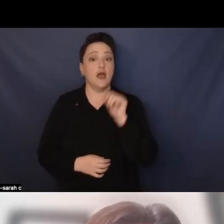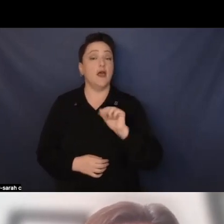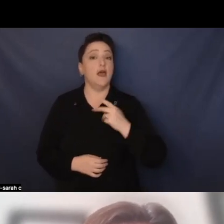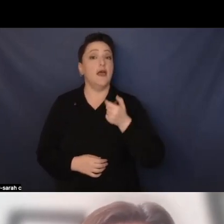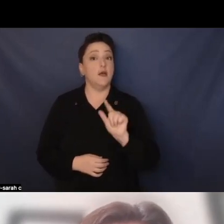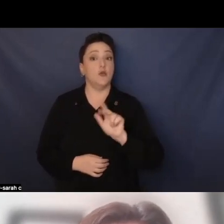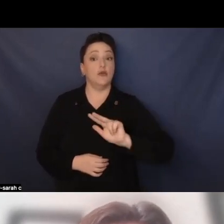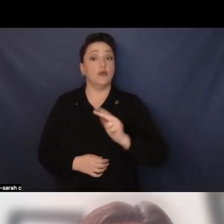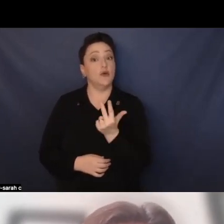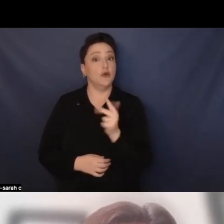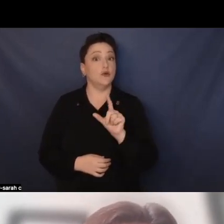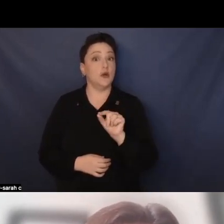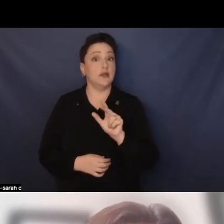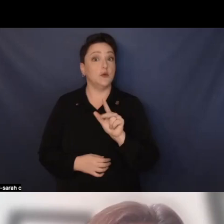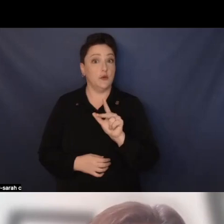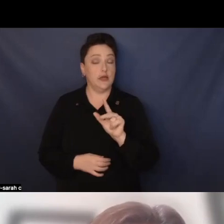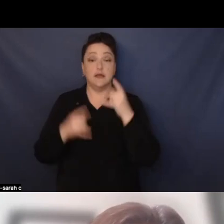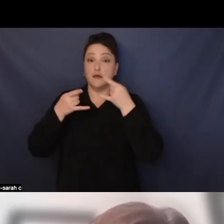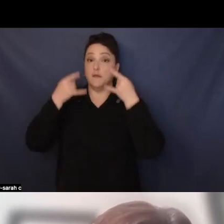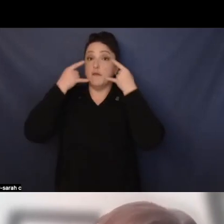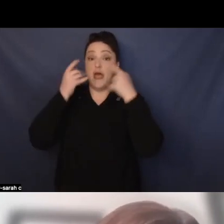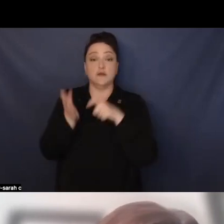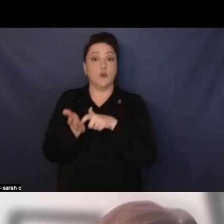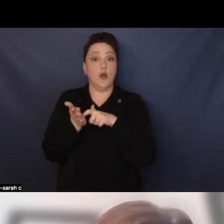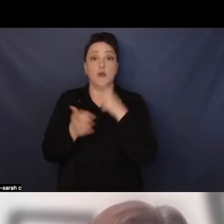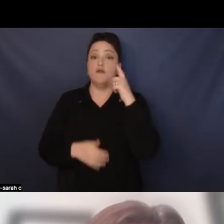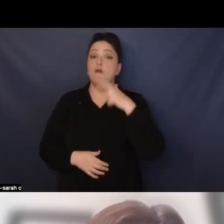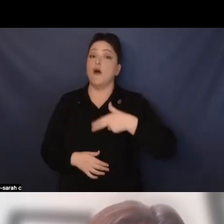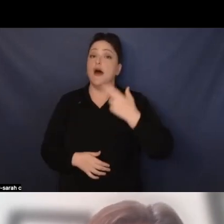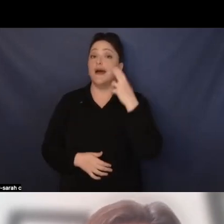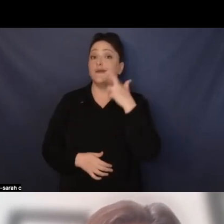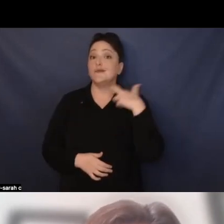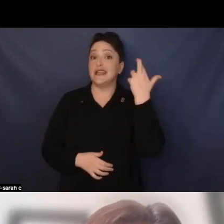the mask mandate for high-risk settings like healthcare, what we are talking about today,